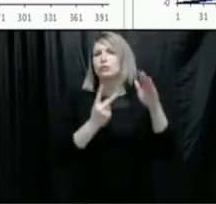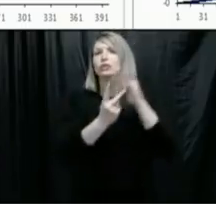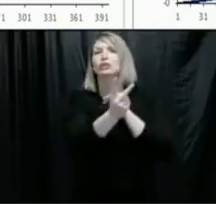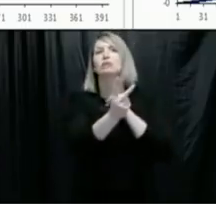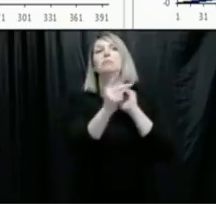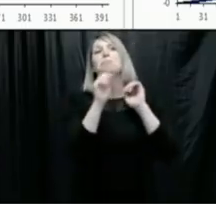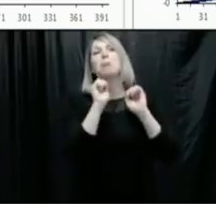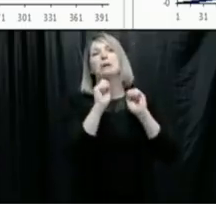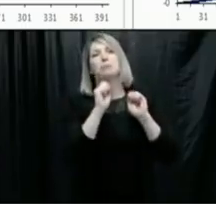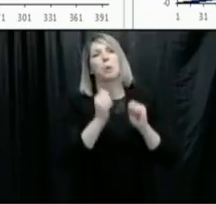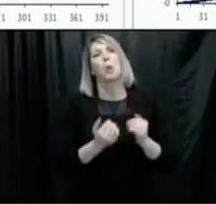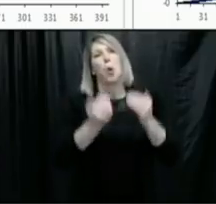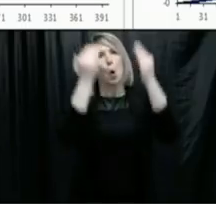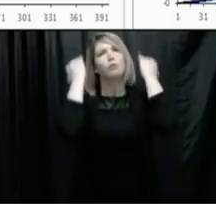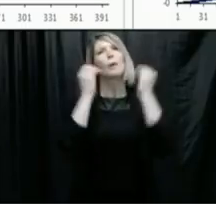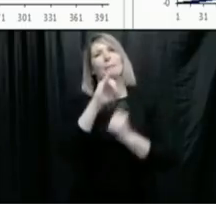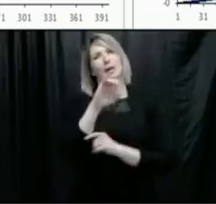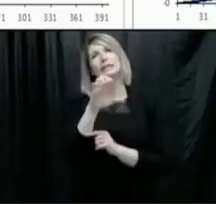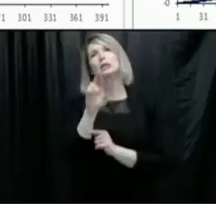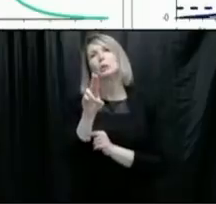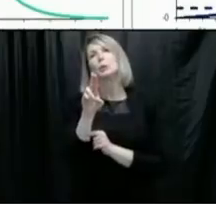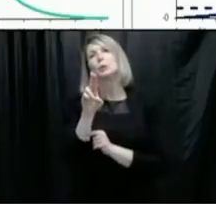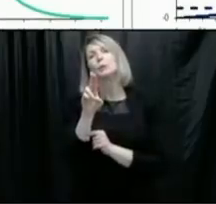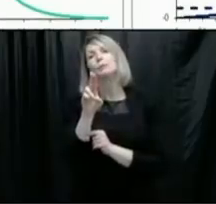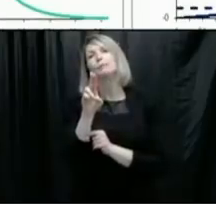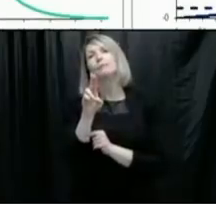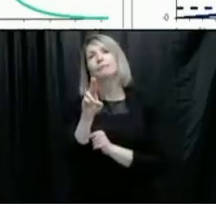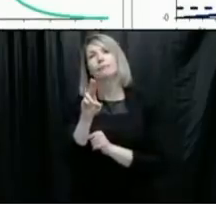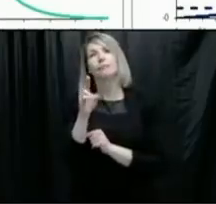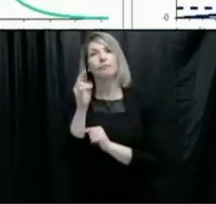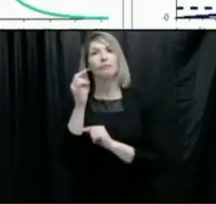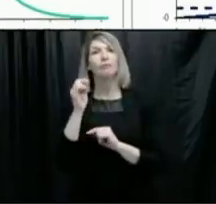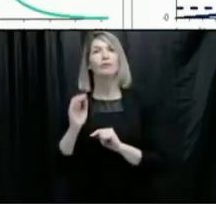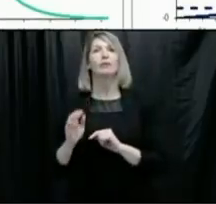BEDS AND IT REACHES CAPACITY